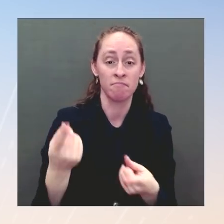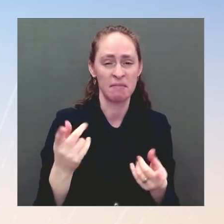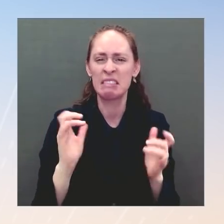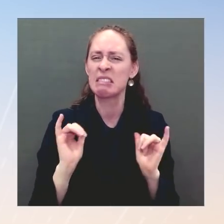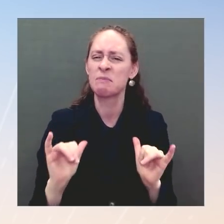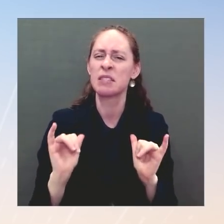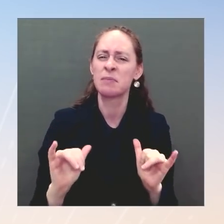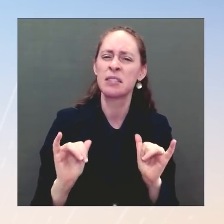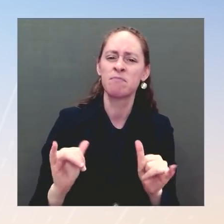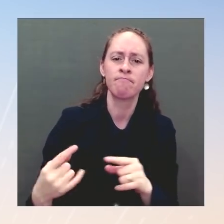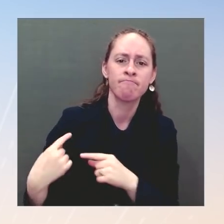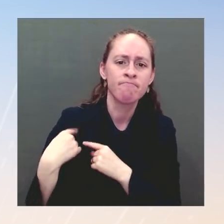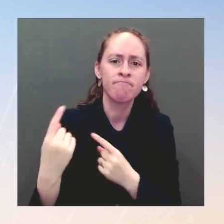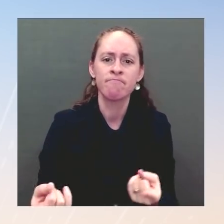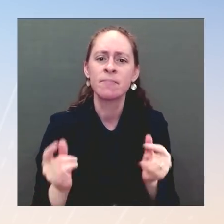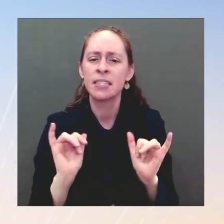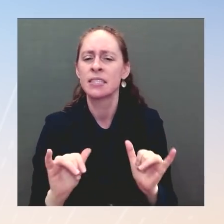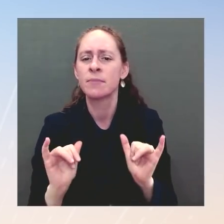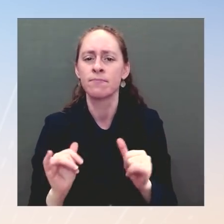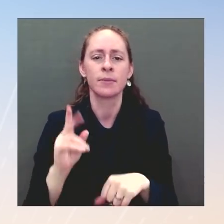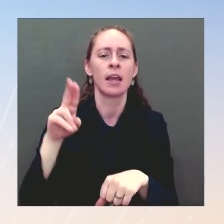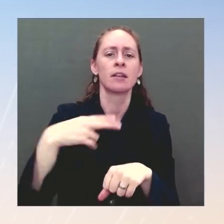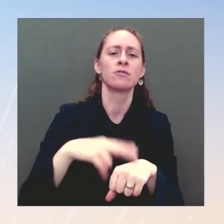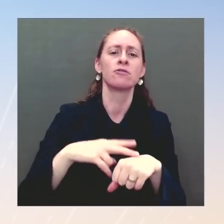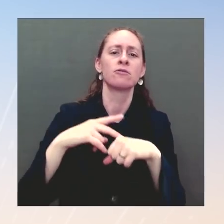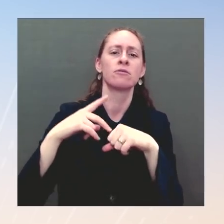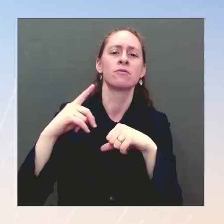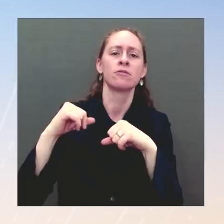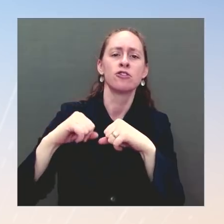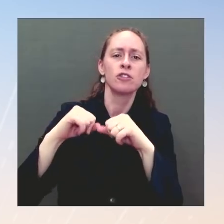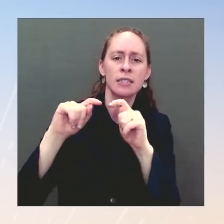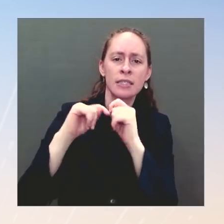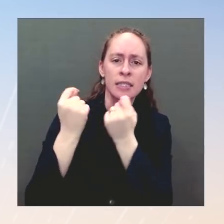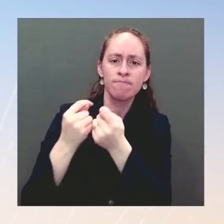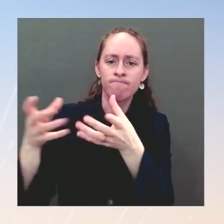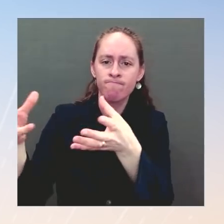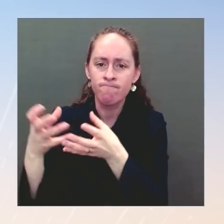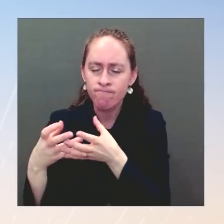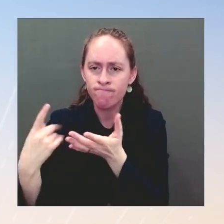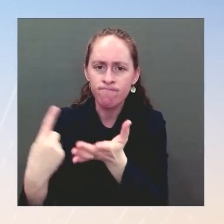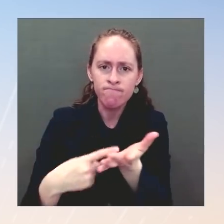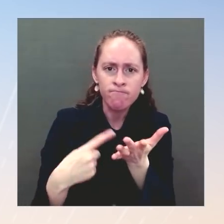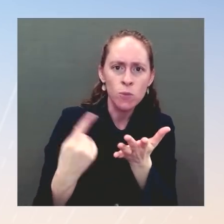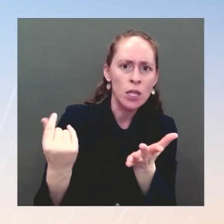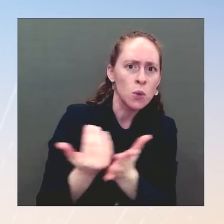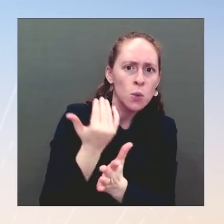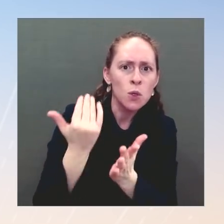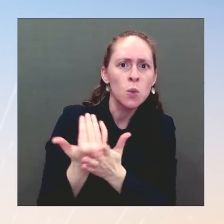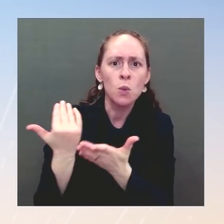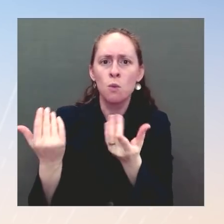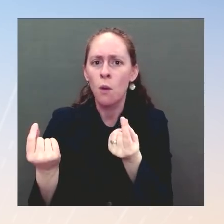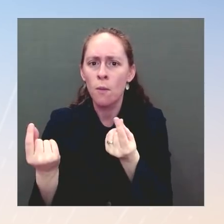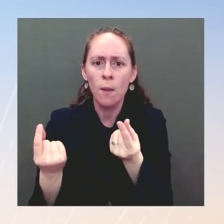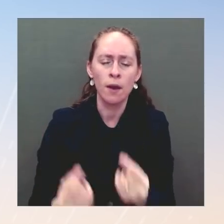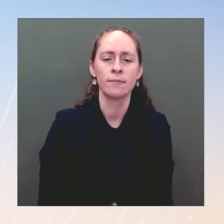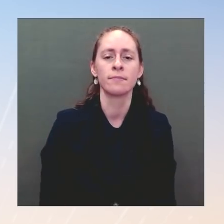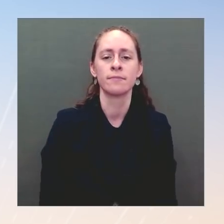Obviously, he had a PDB this morning, and he will receive regular updates from his team. He will continue to engaze [sic] clo- engage closely with partners